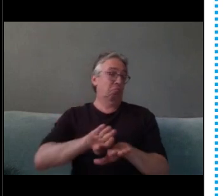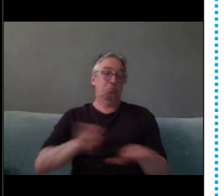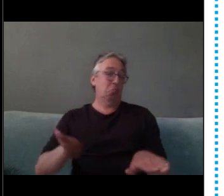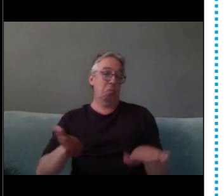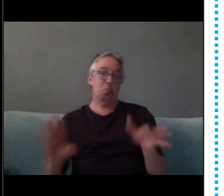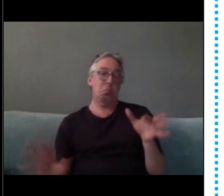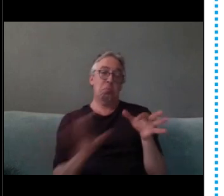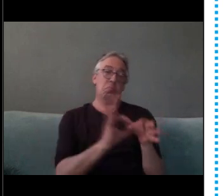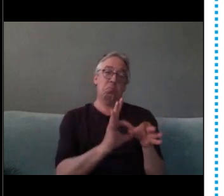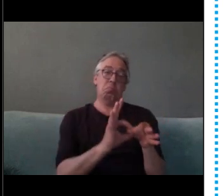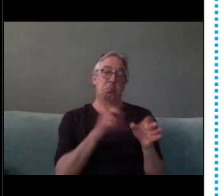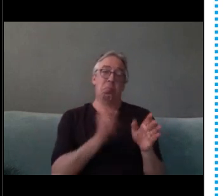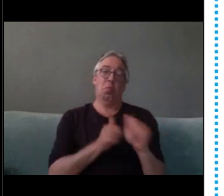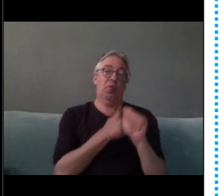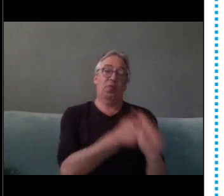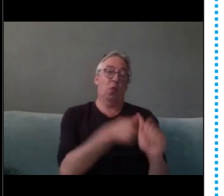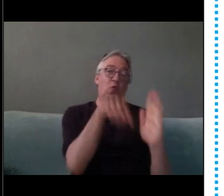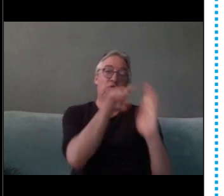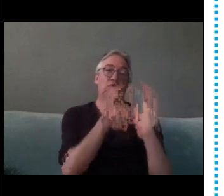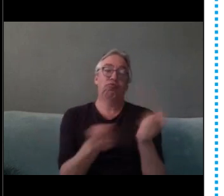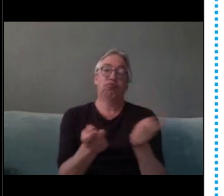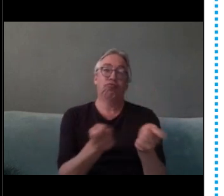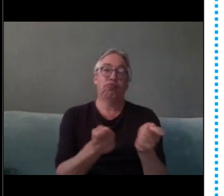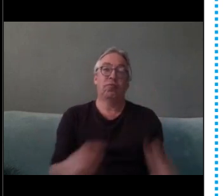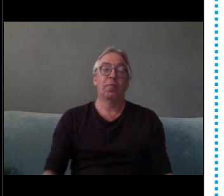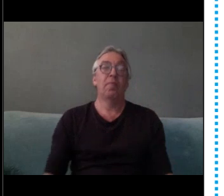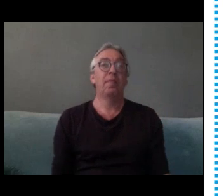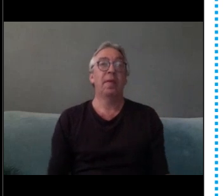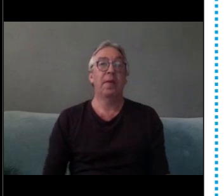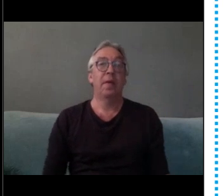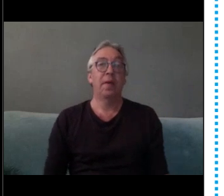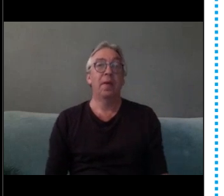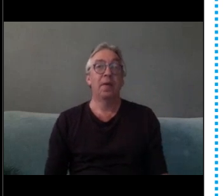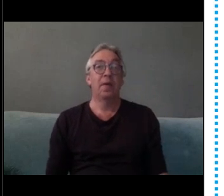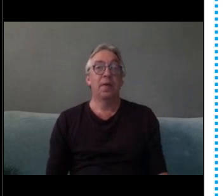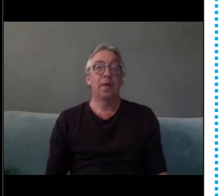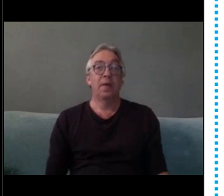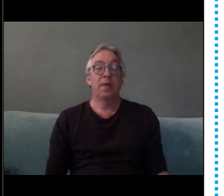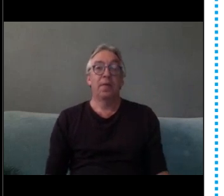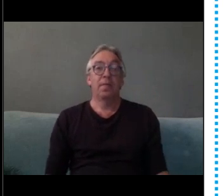those are domestic railway services but this they can do for a maximum